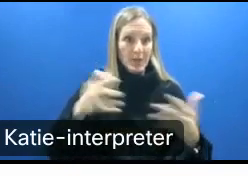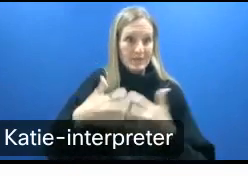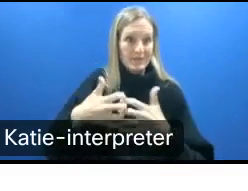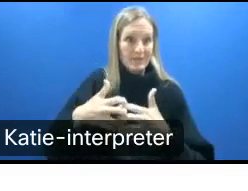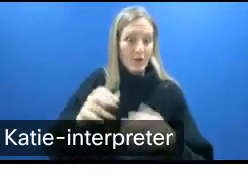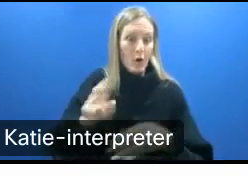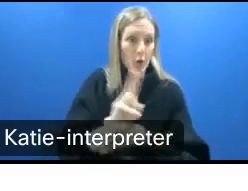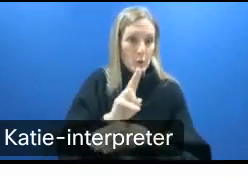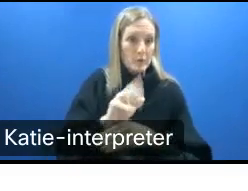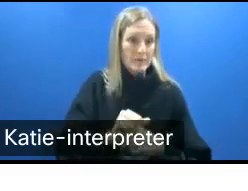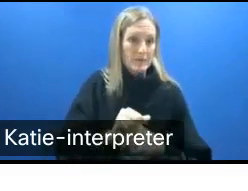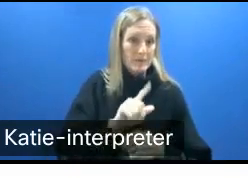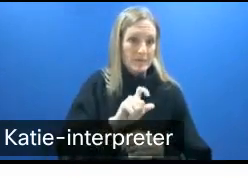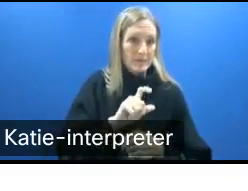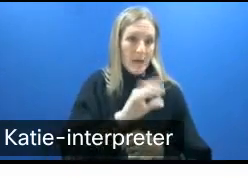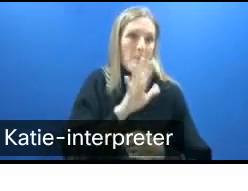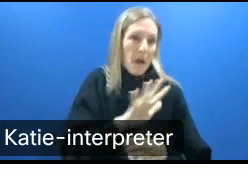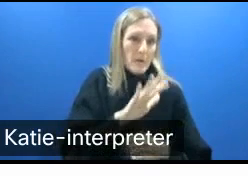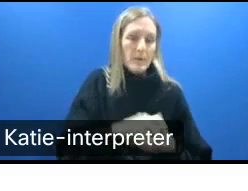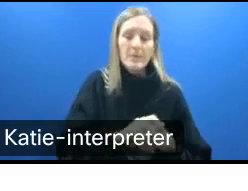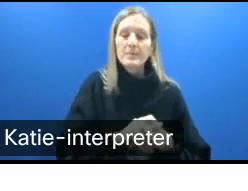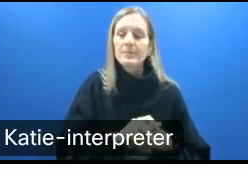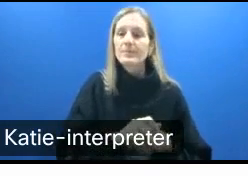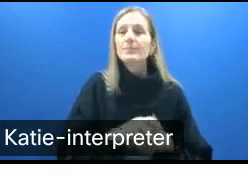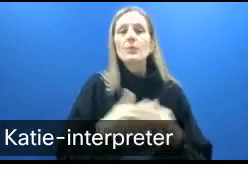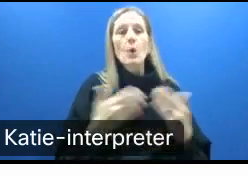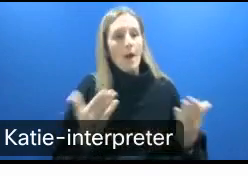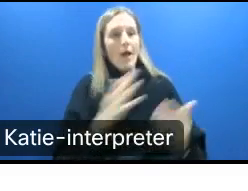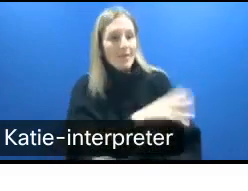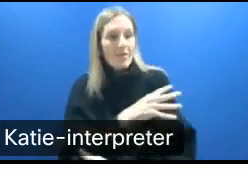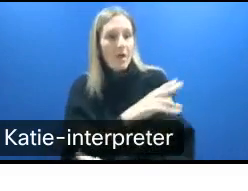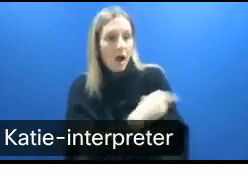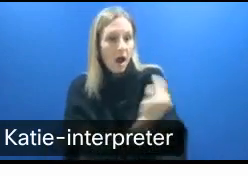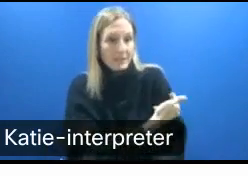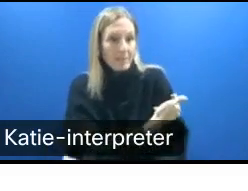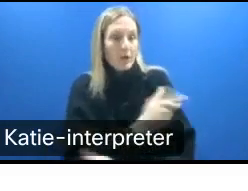Well, we, uh, the, the, in the hospital, uh, there's a 919. nineteen